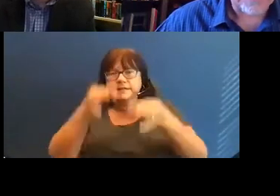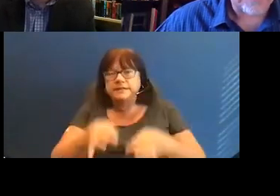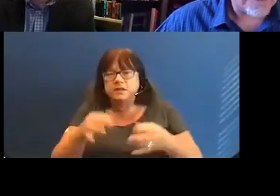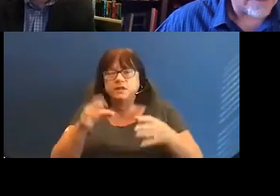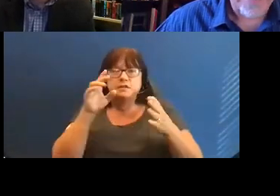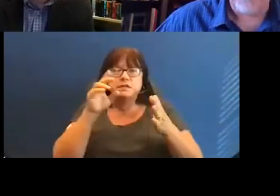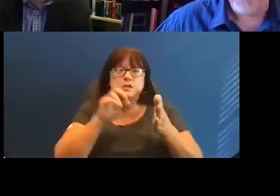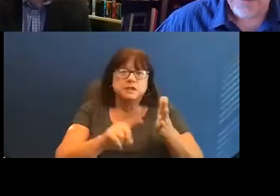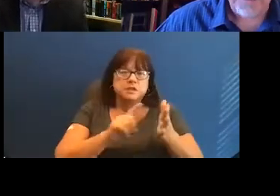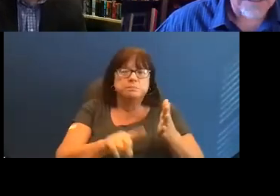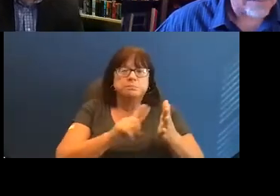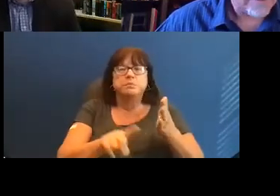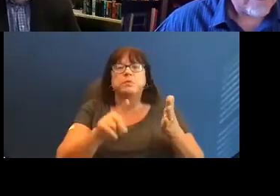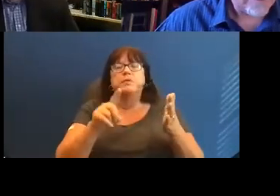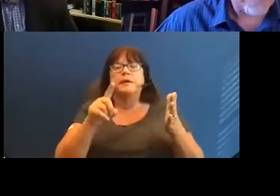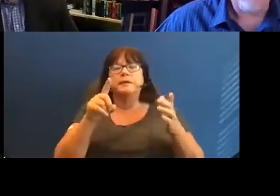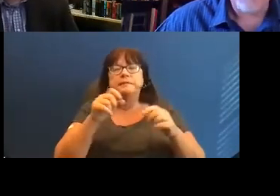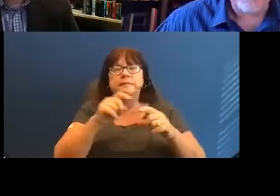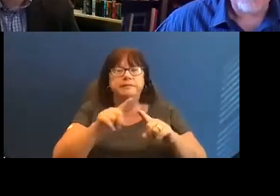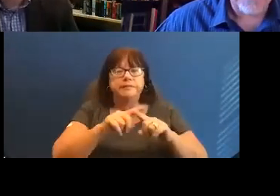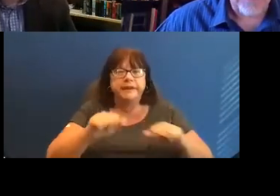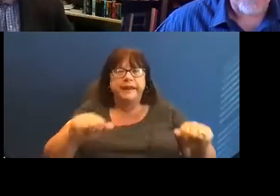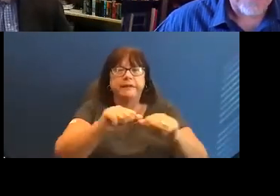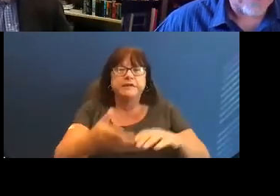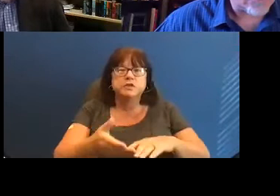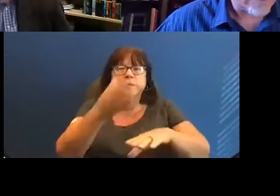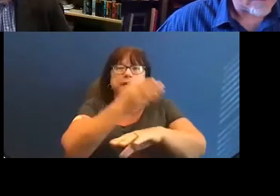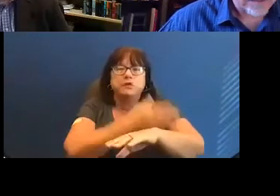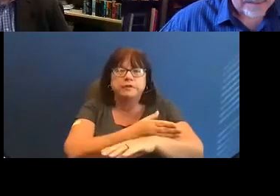the reach and impact of your scholarship and finding and using open educational resources.